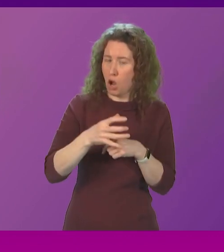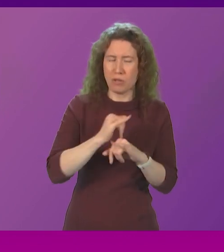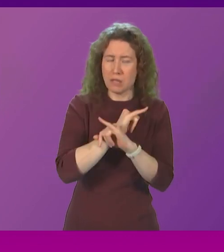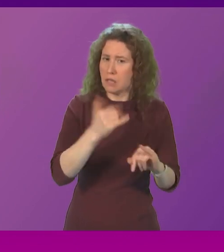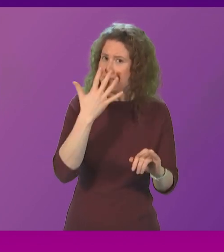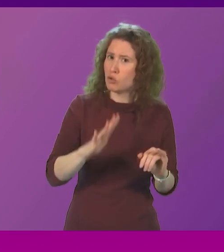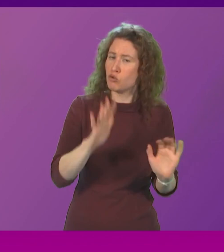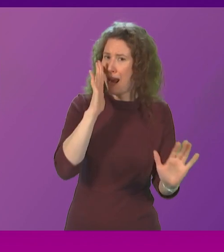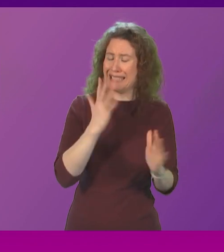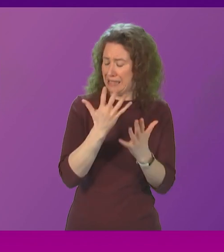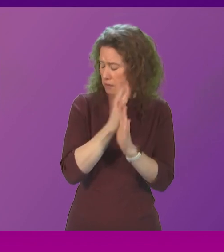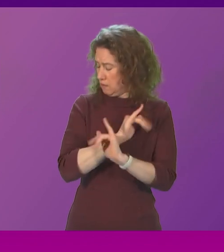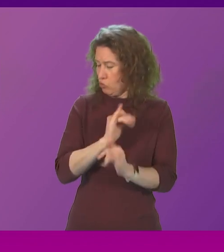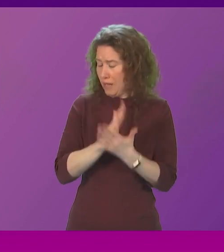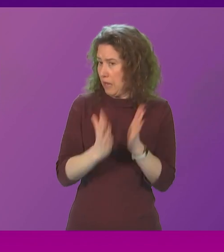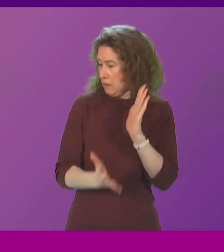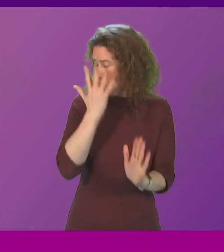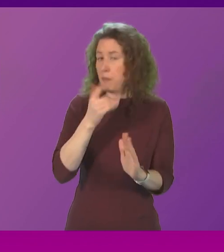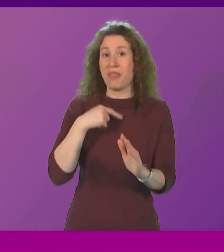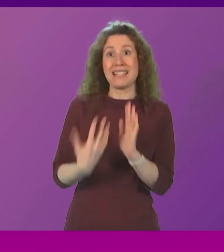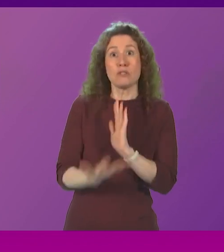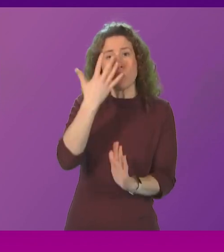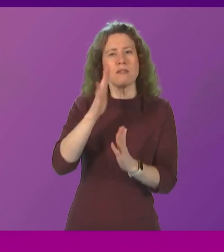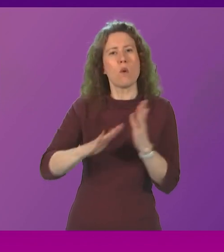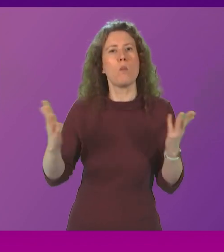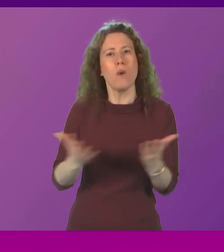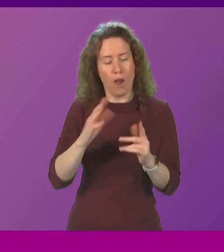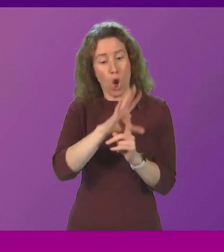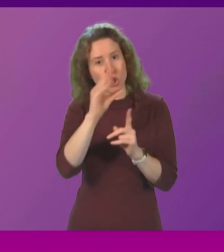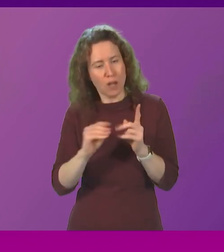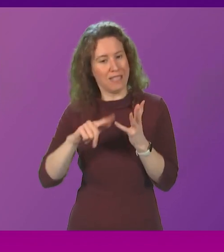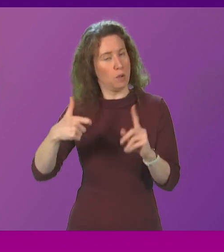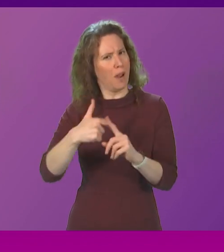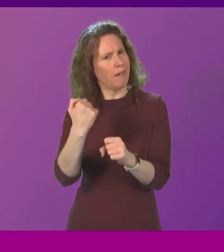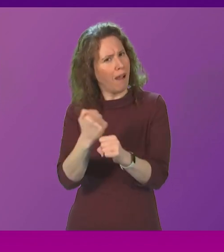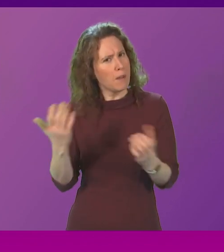It is a disgrace that has been imposed on us by Conservative UK Governments.